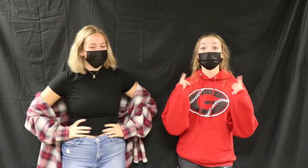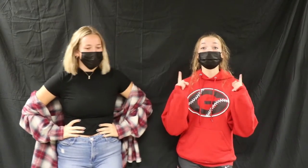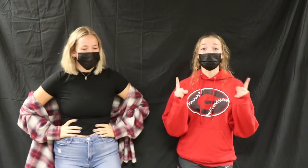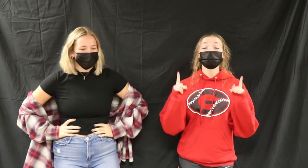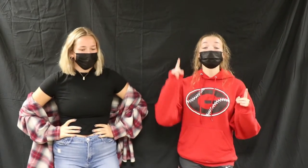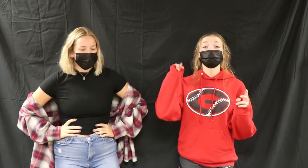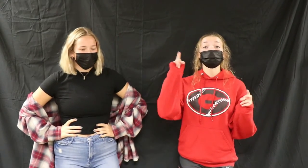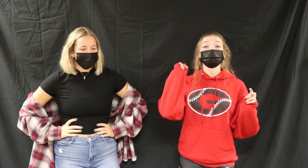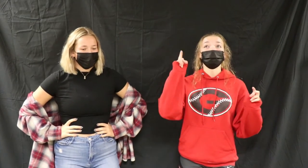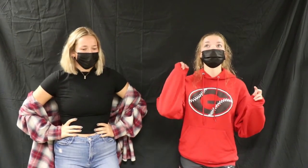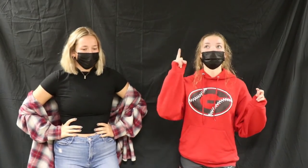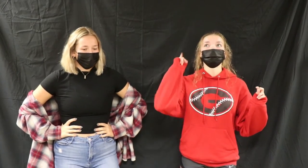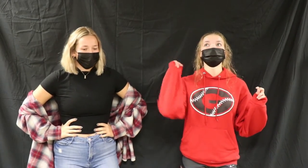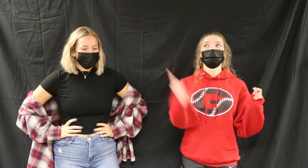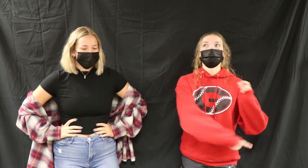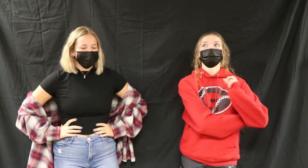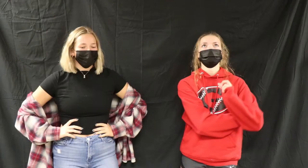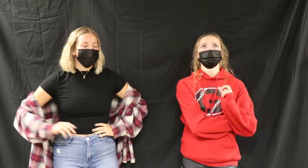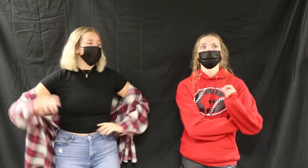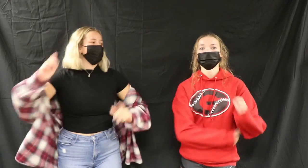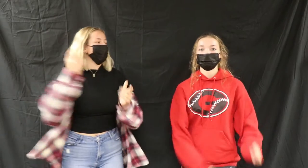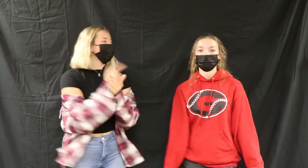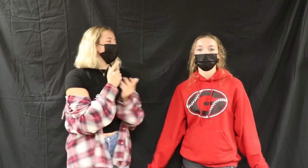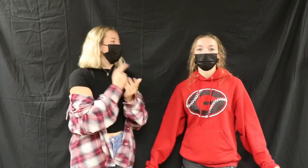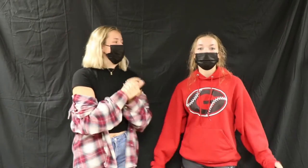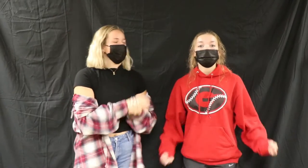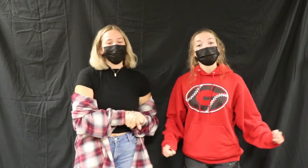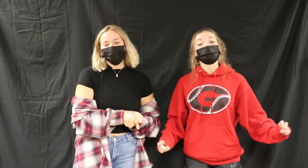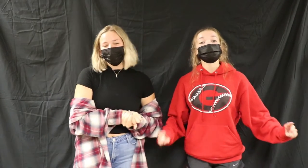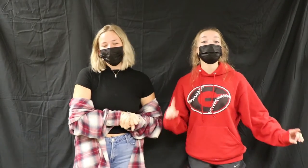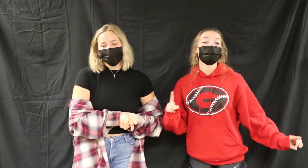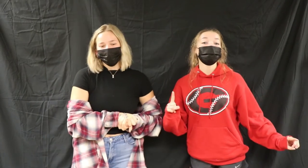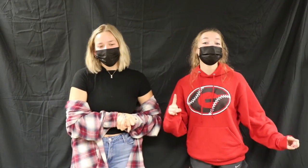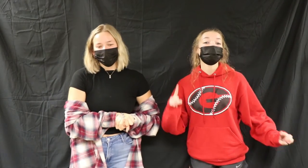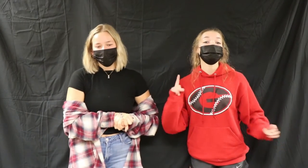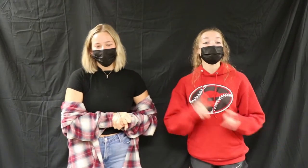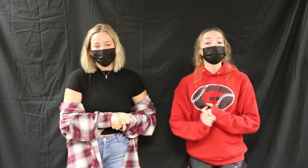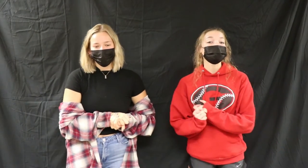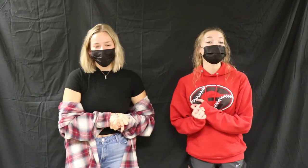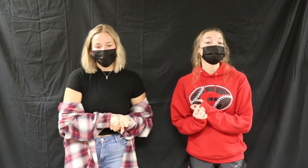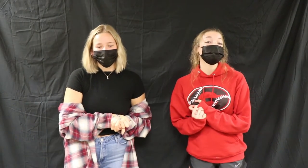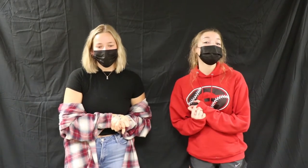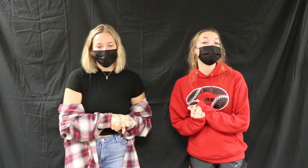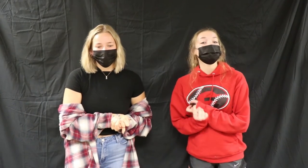days count and to get to class on time donuts are on the line asl art club the k-9 connections club